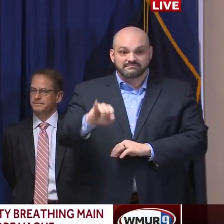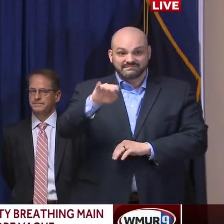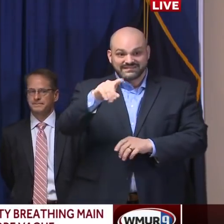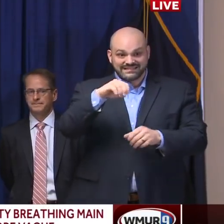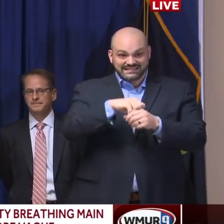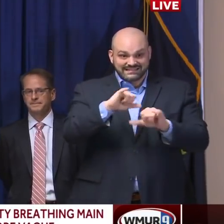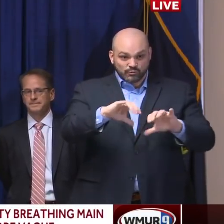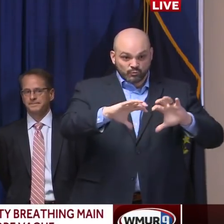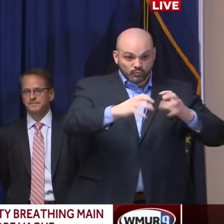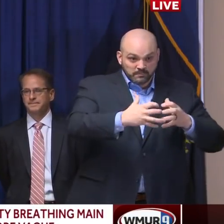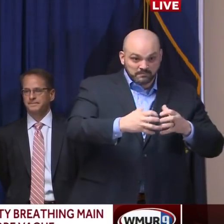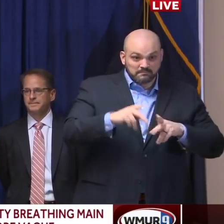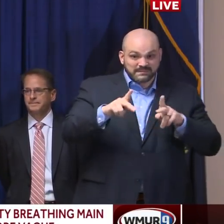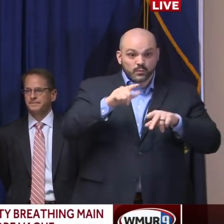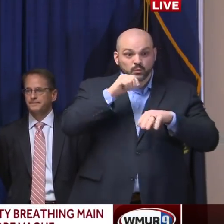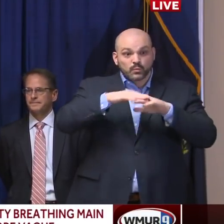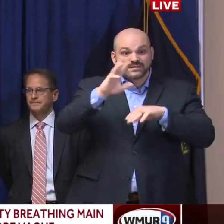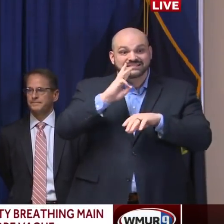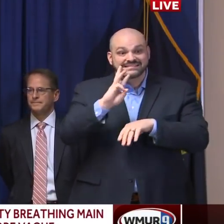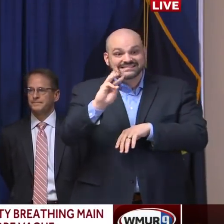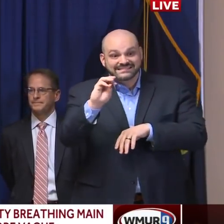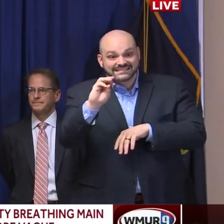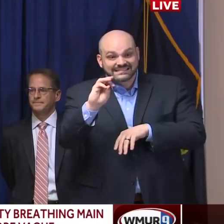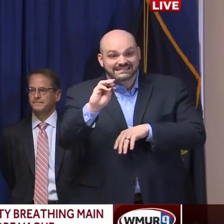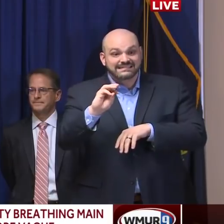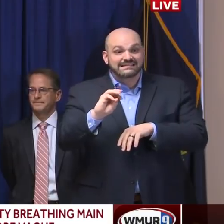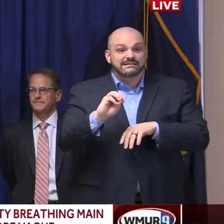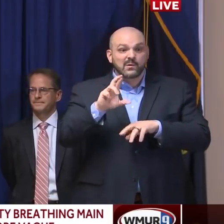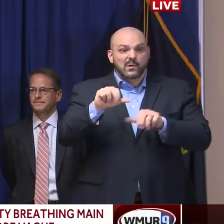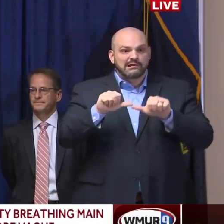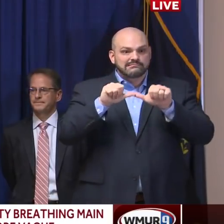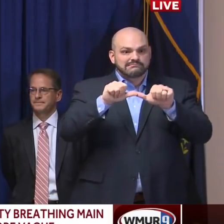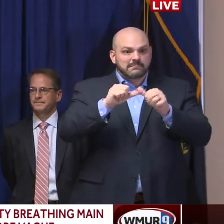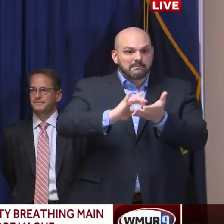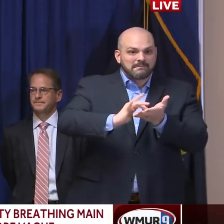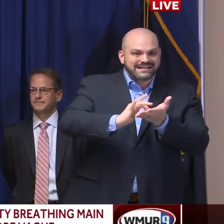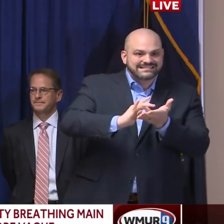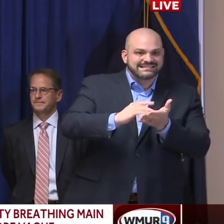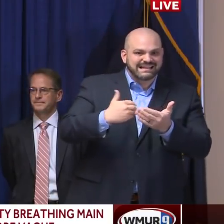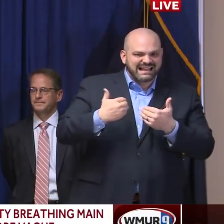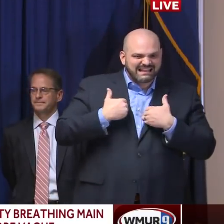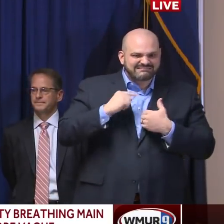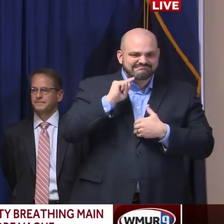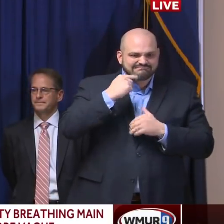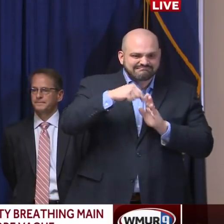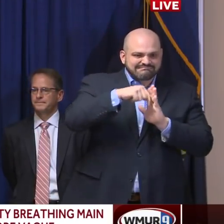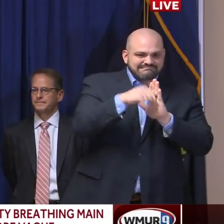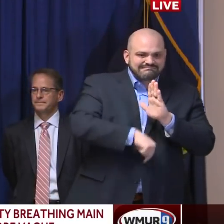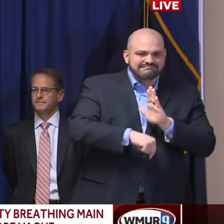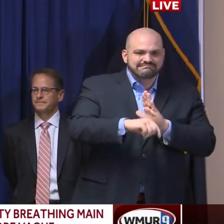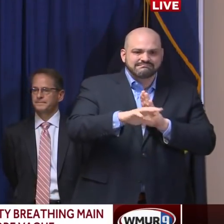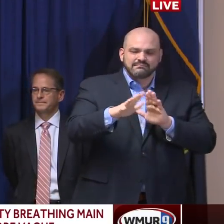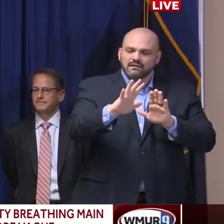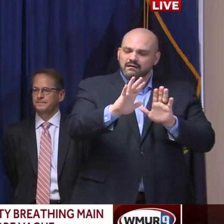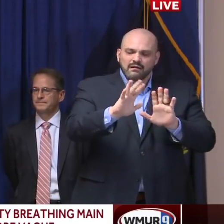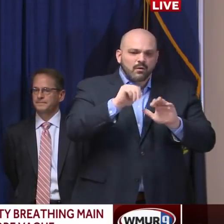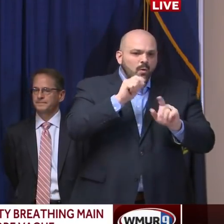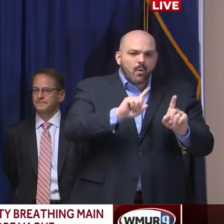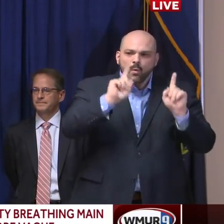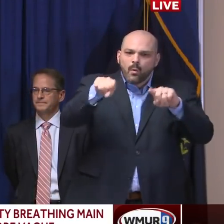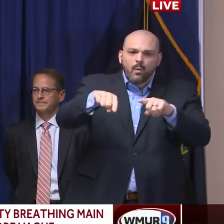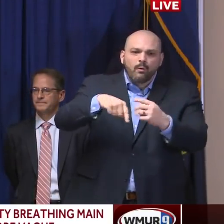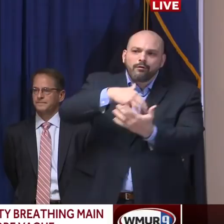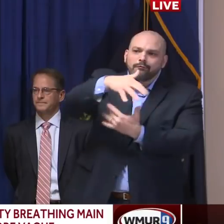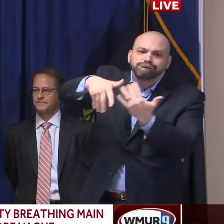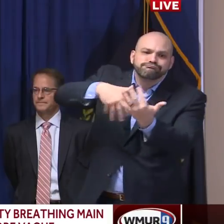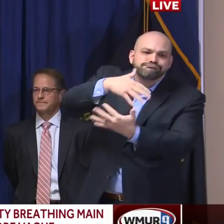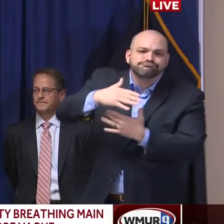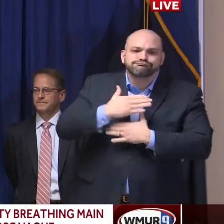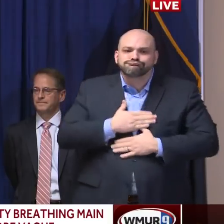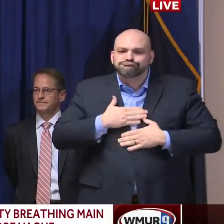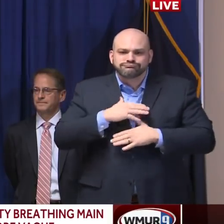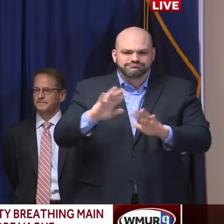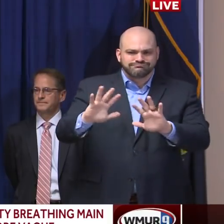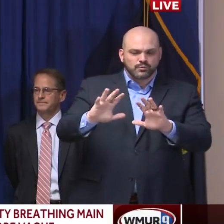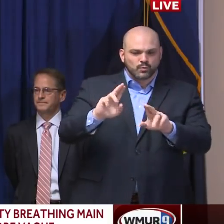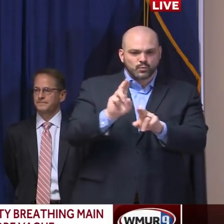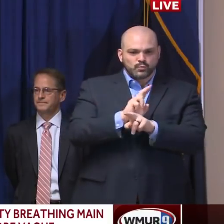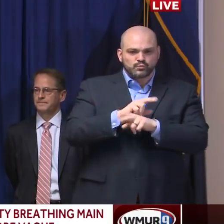ANYBODY THAT DOES FALL INTO THIS HIGH-RISK GROUP, MEETING PEOPLE 60 YEARS OF AGE OR OLDER OR PEOPLE WITH MEDICAL CONDITIONS, WE URGE THEM TO AVOID LARGE GATHERINGS AND PRACTICE SOCIAL